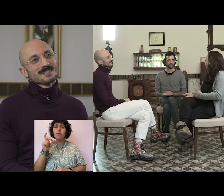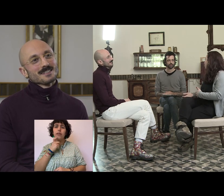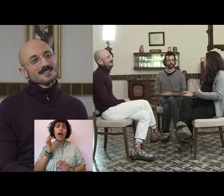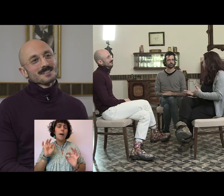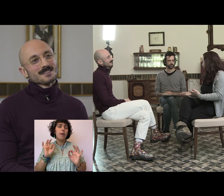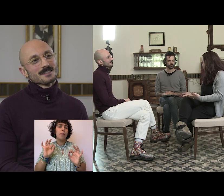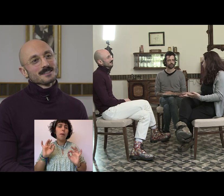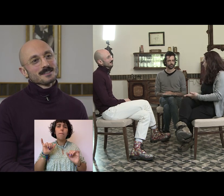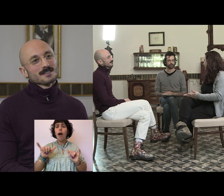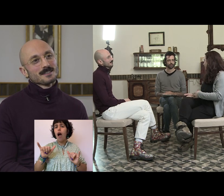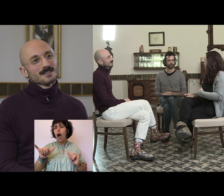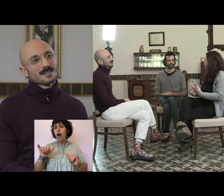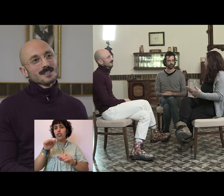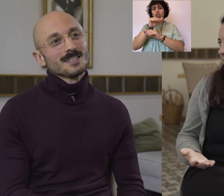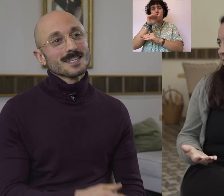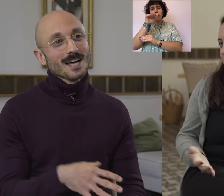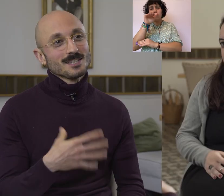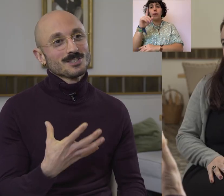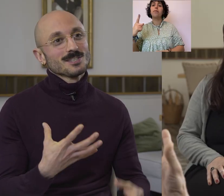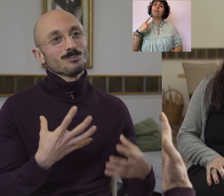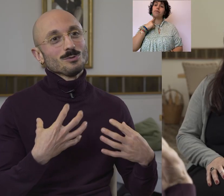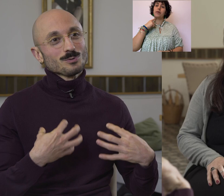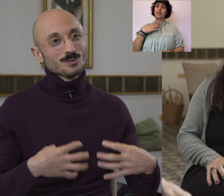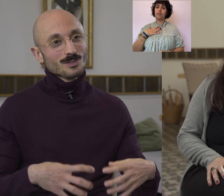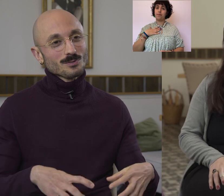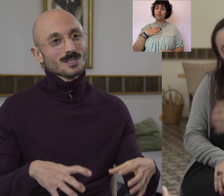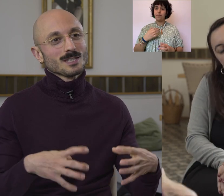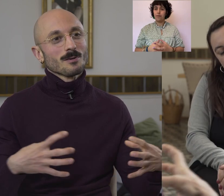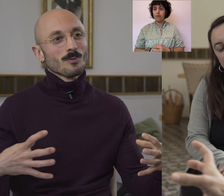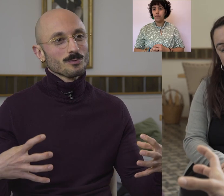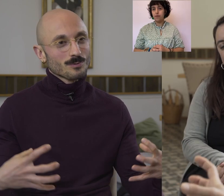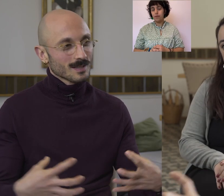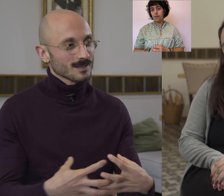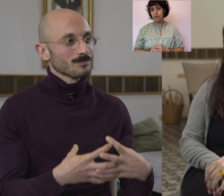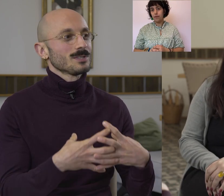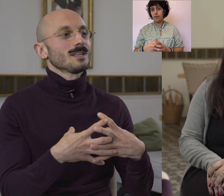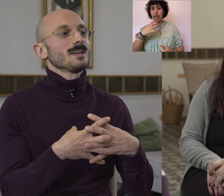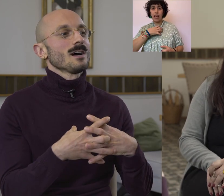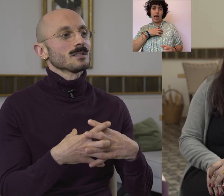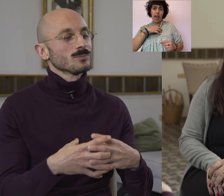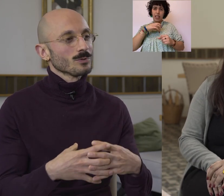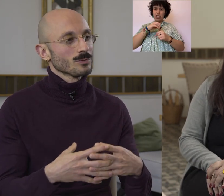So they gotta realize that -So you find it within yourself again That thing... The organization also helps you in some way.